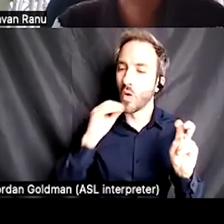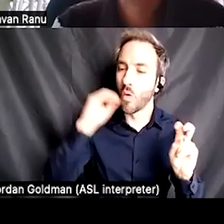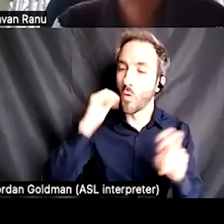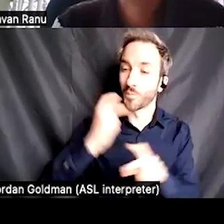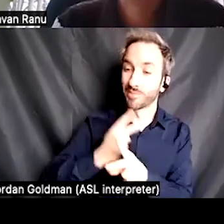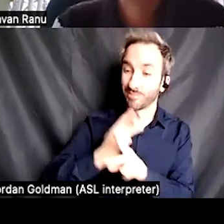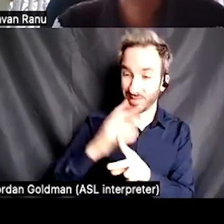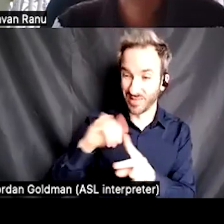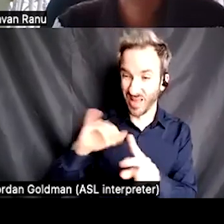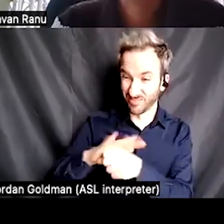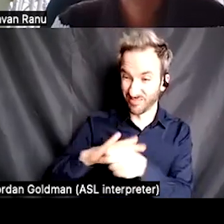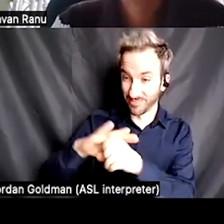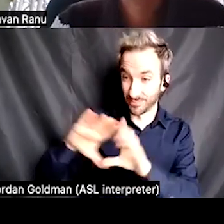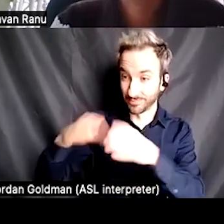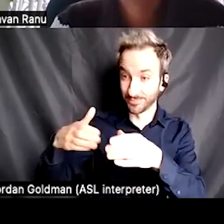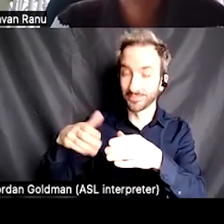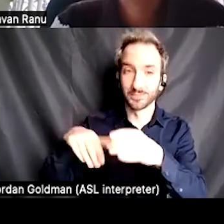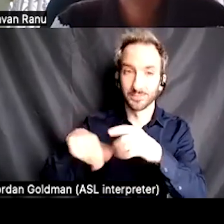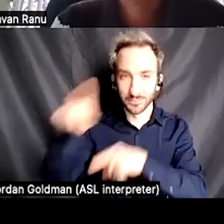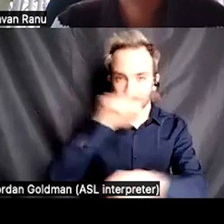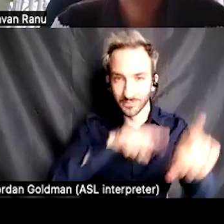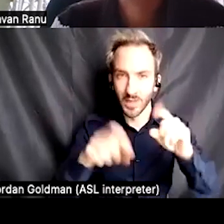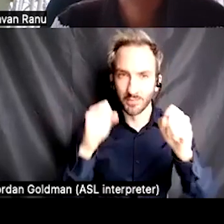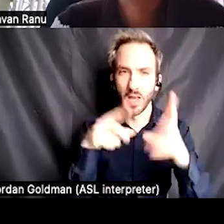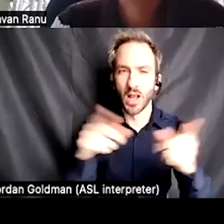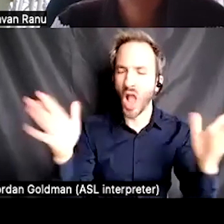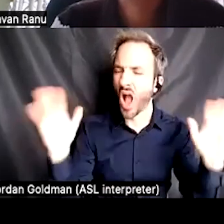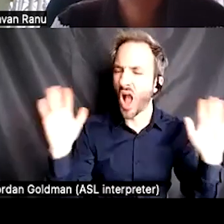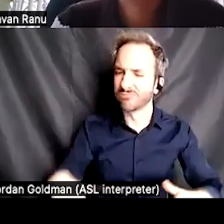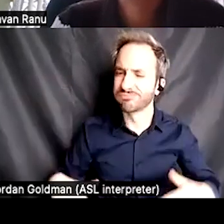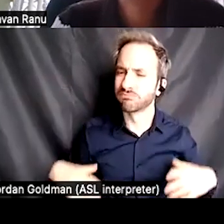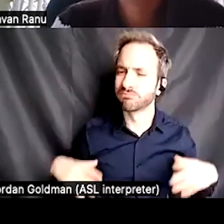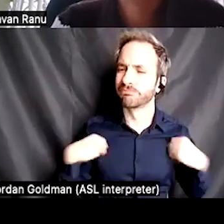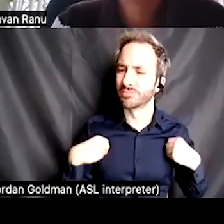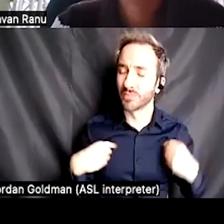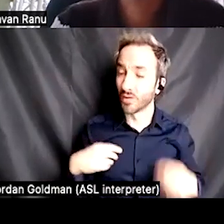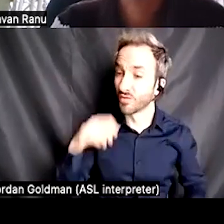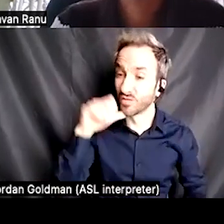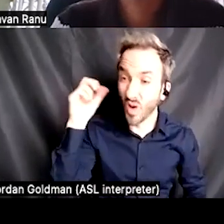show a lot of trends around embracing our imperfections, including Brené Brown's